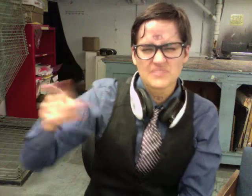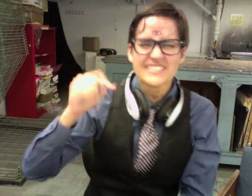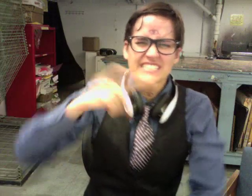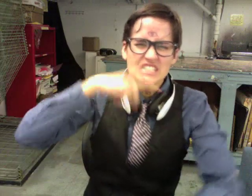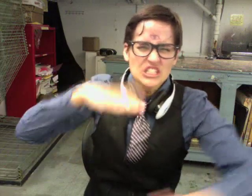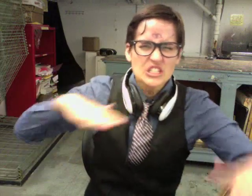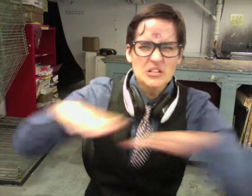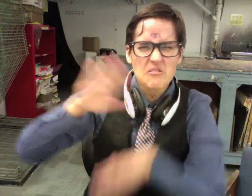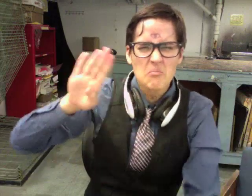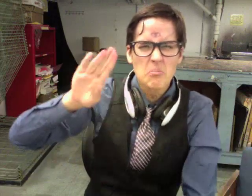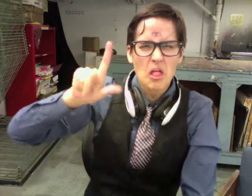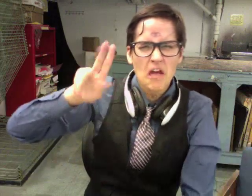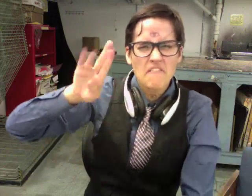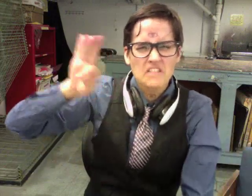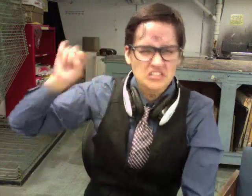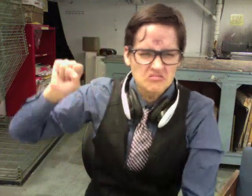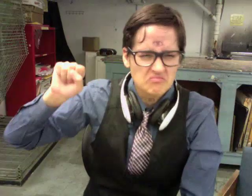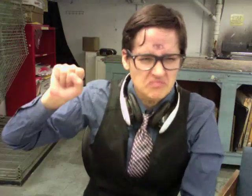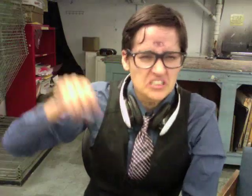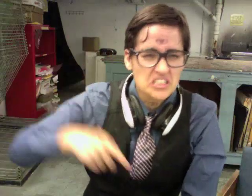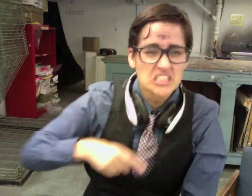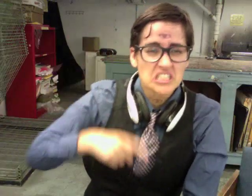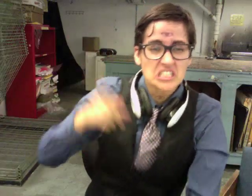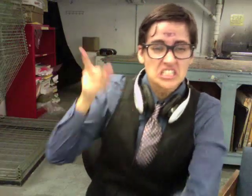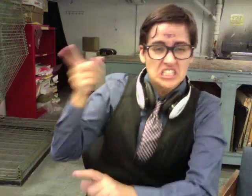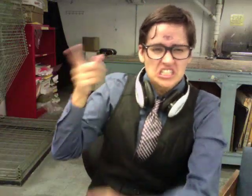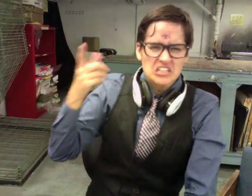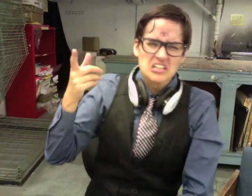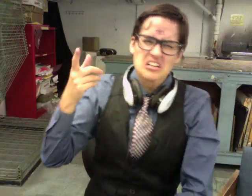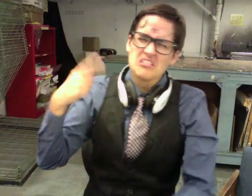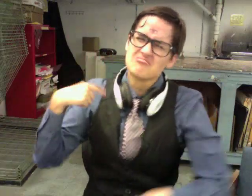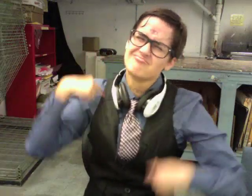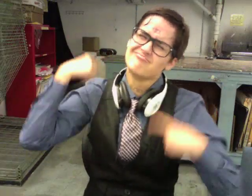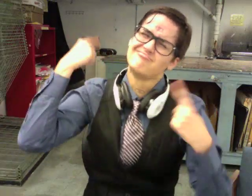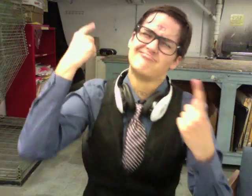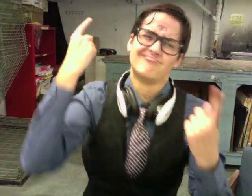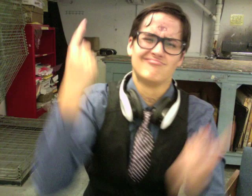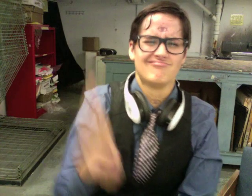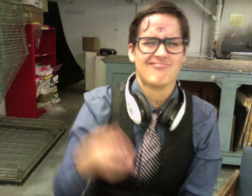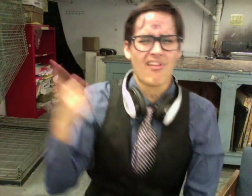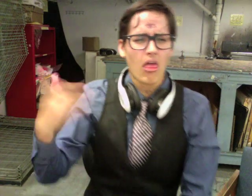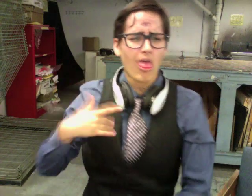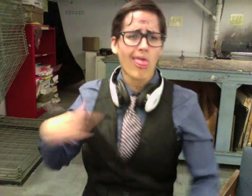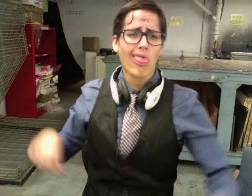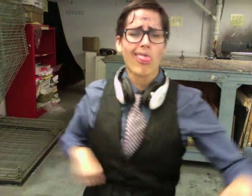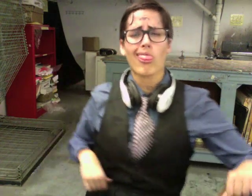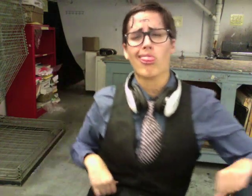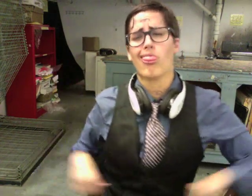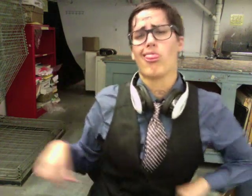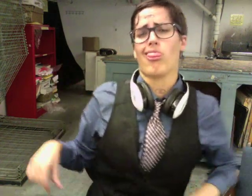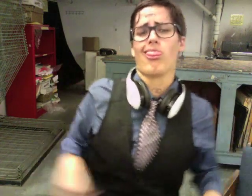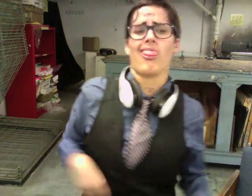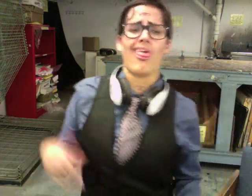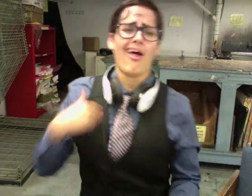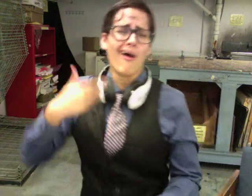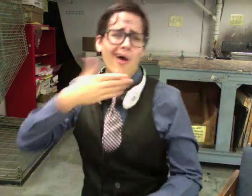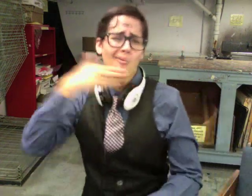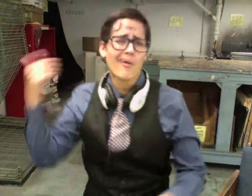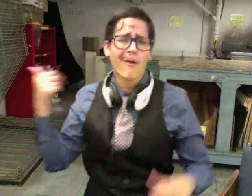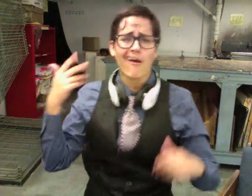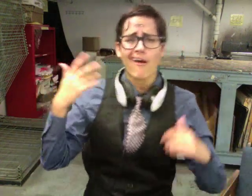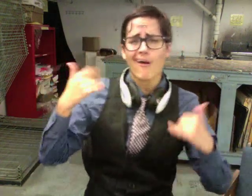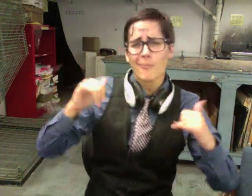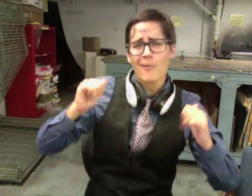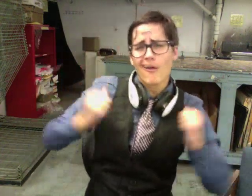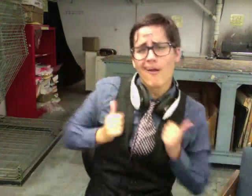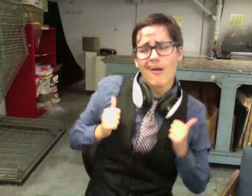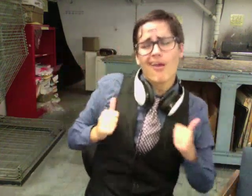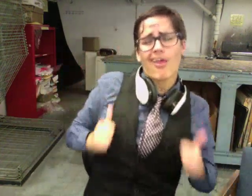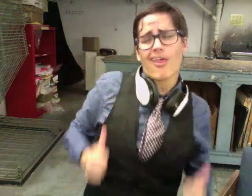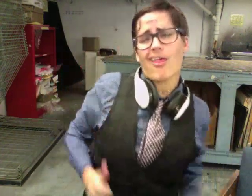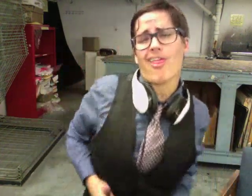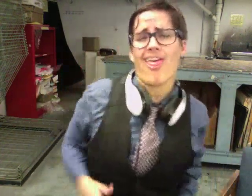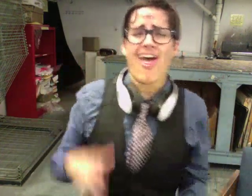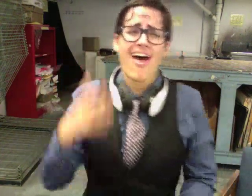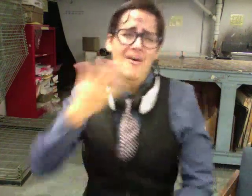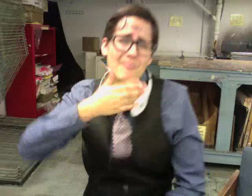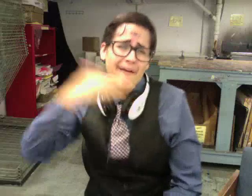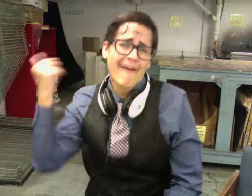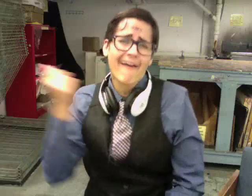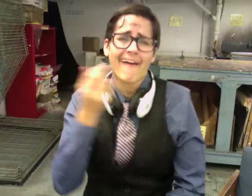Bluffs Cacti. Desert Bluffs is always trying to show us up through fancier uniforms, better